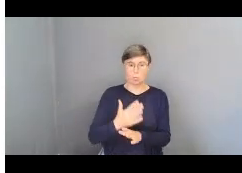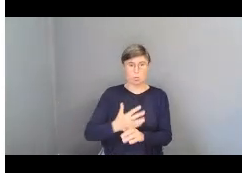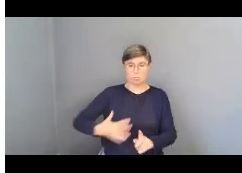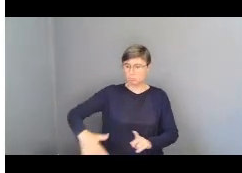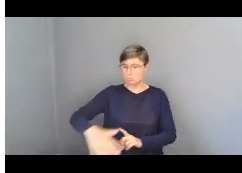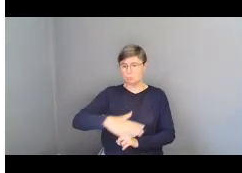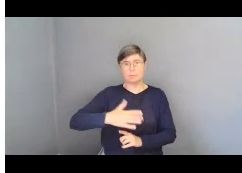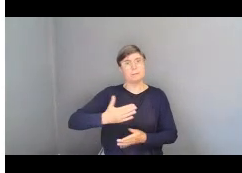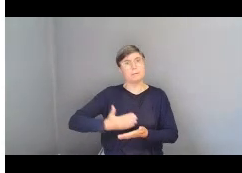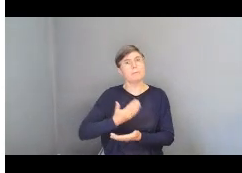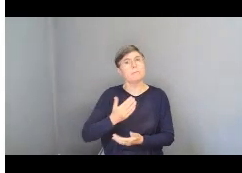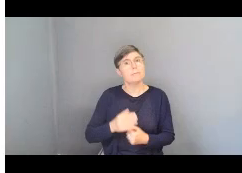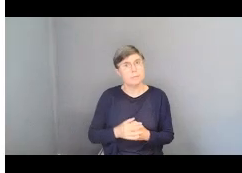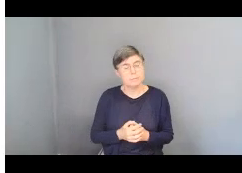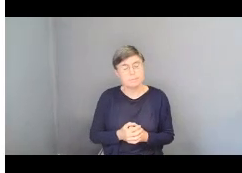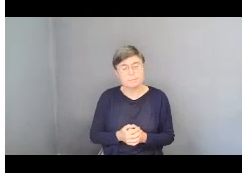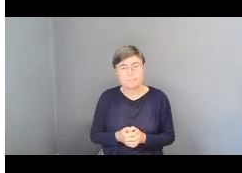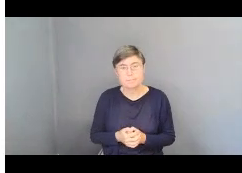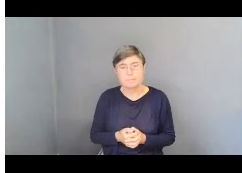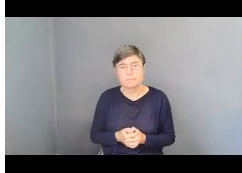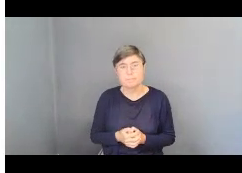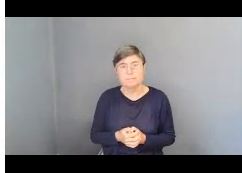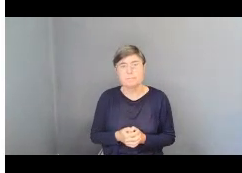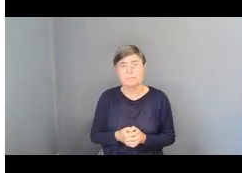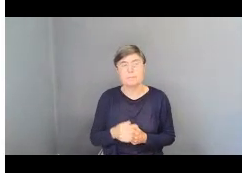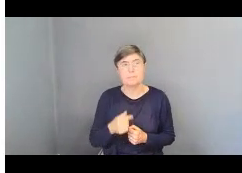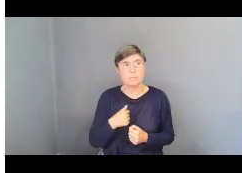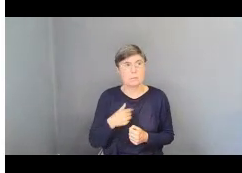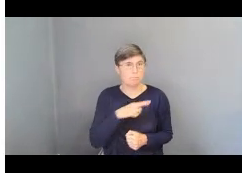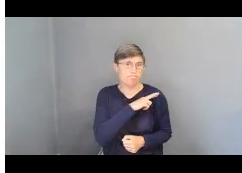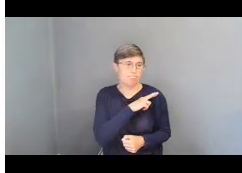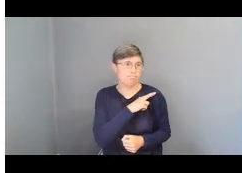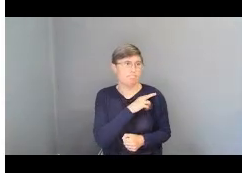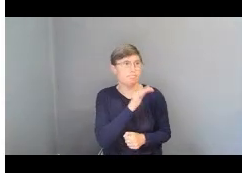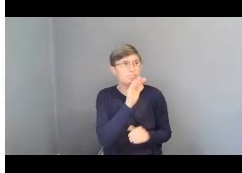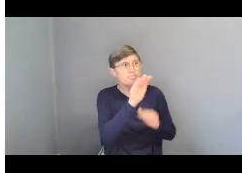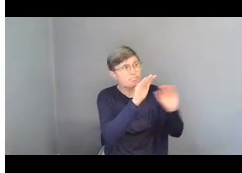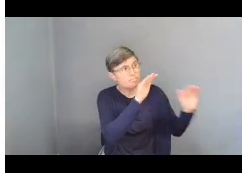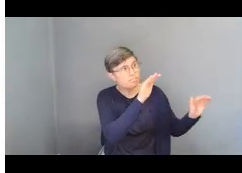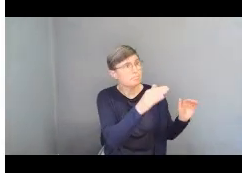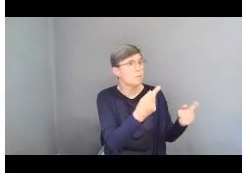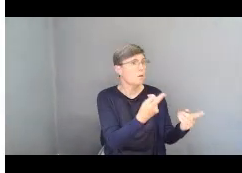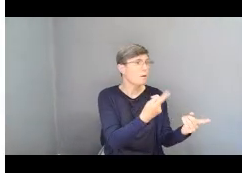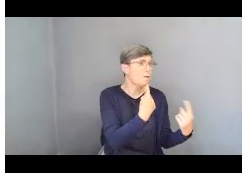and to seek professional advice when needed from an accountant,